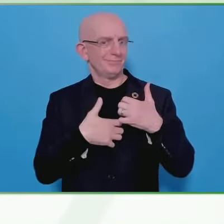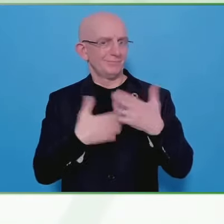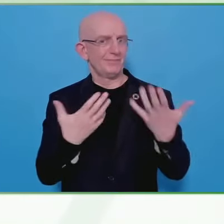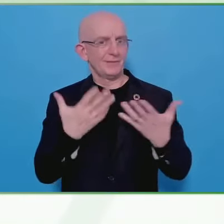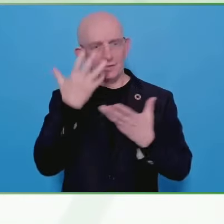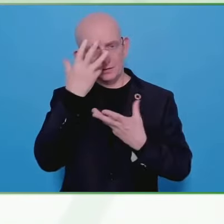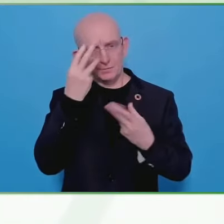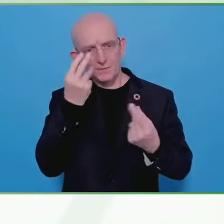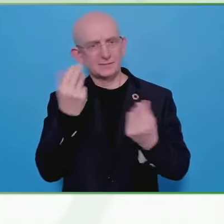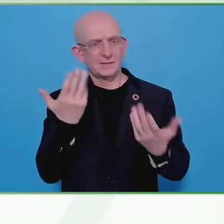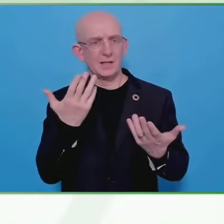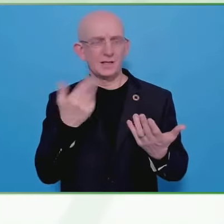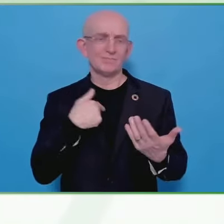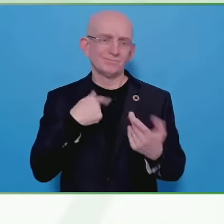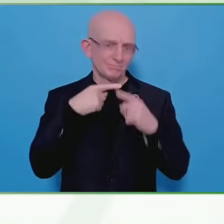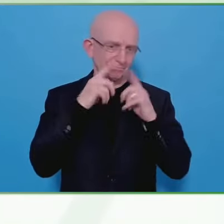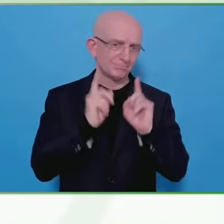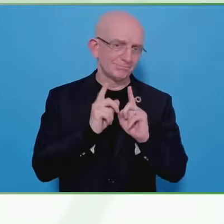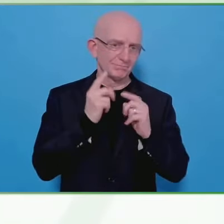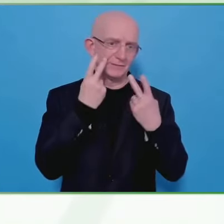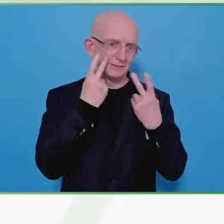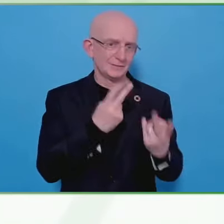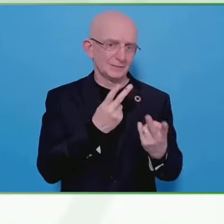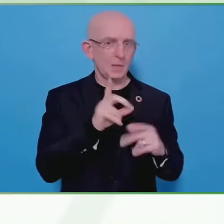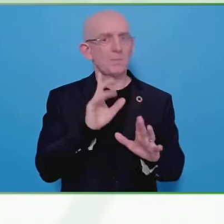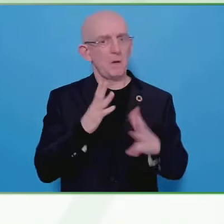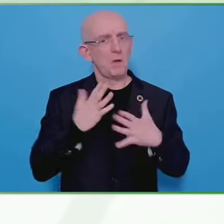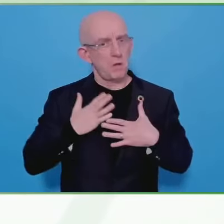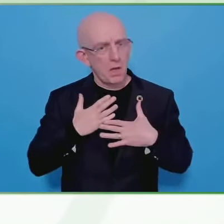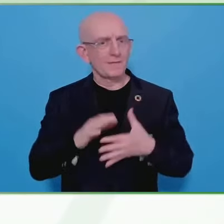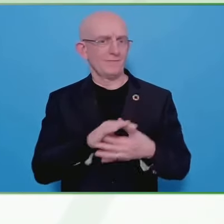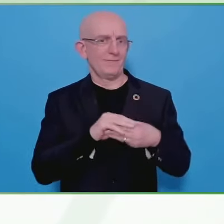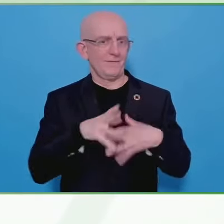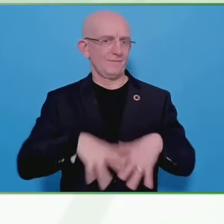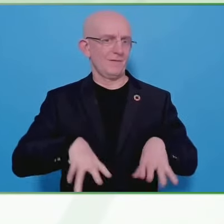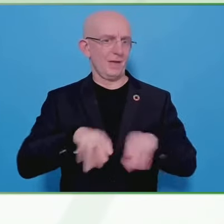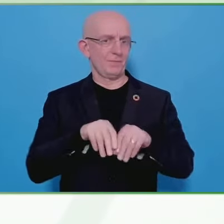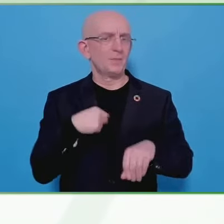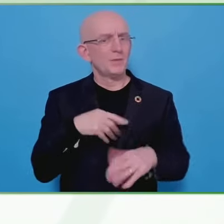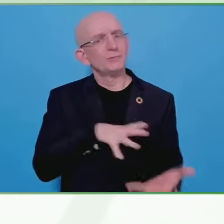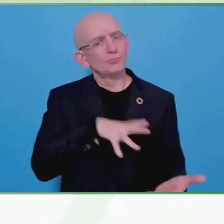The one thing we do is we won't let anyone put information on the